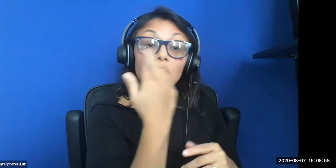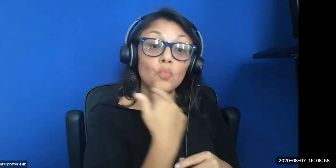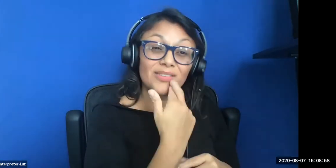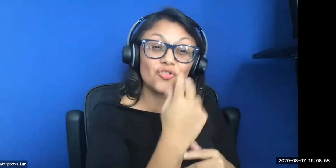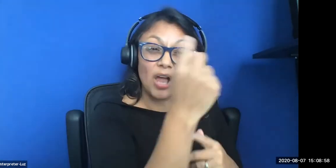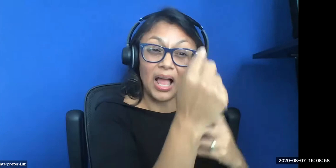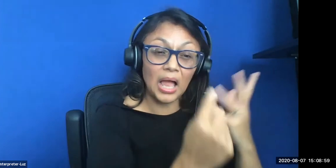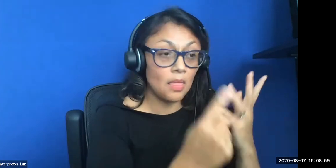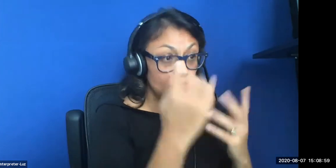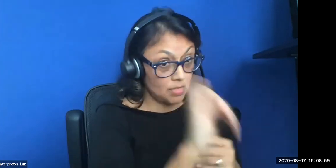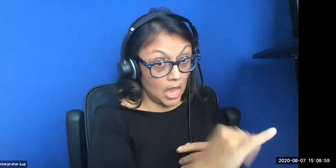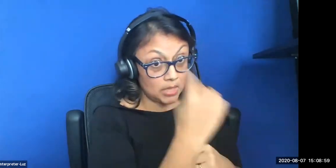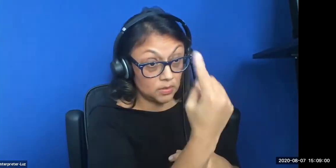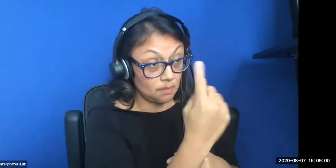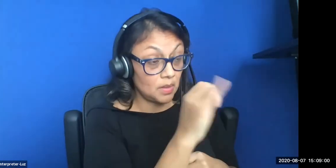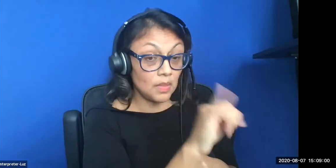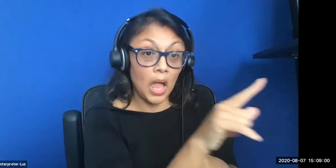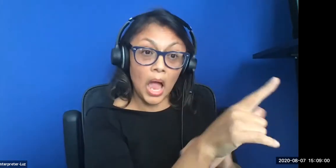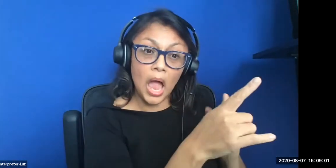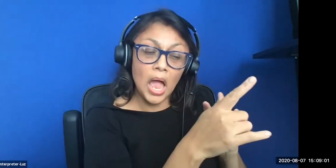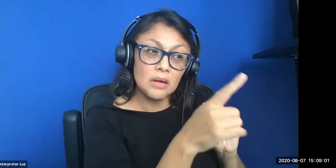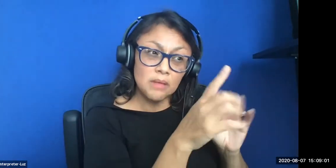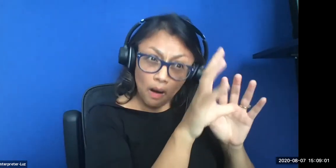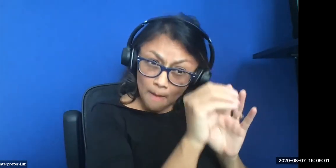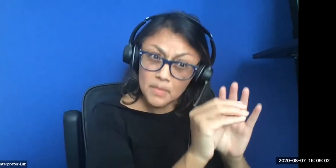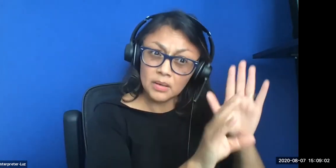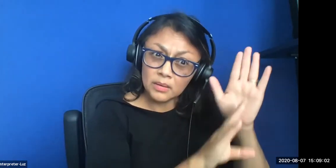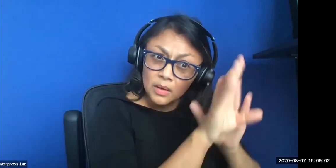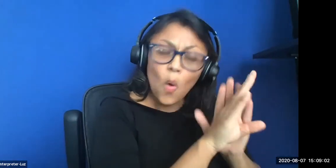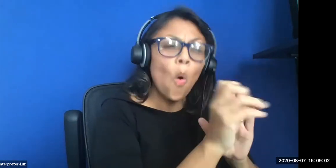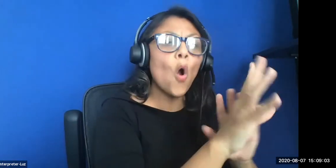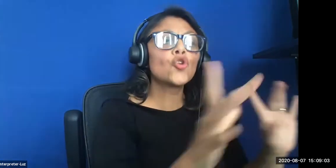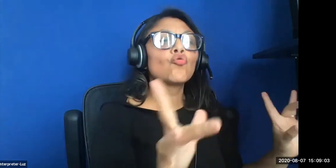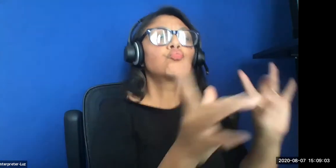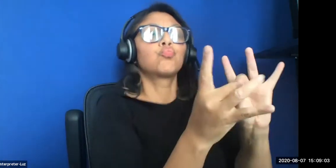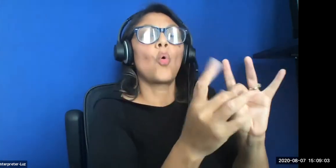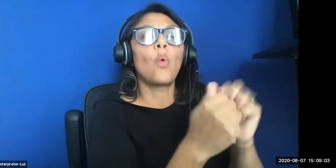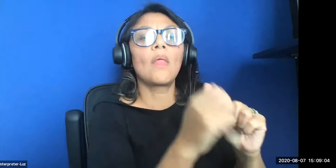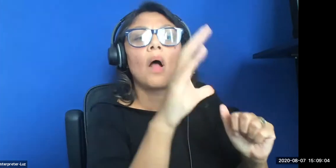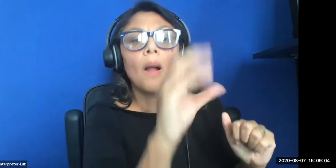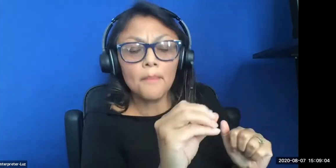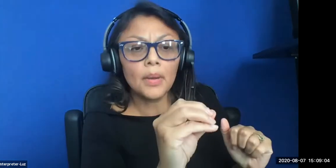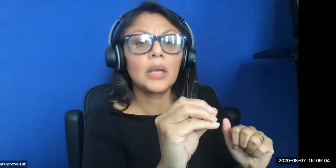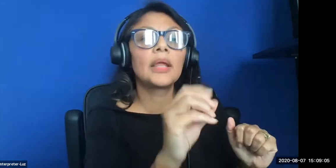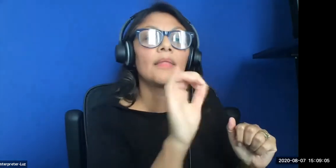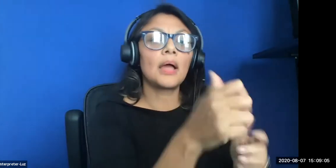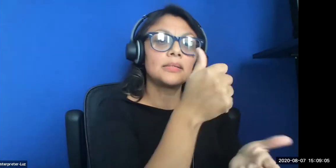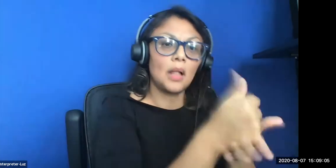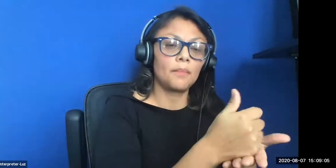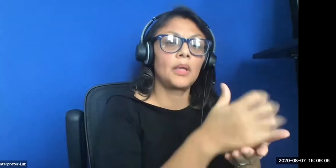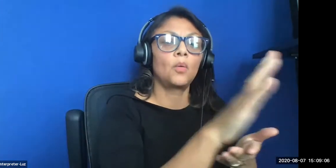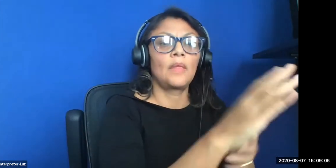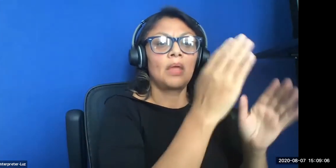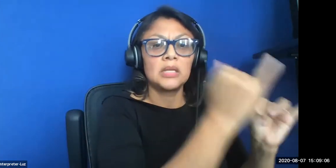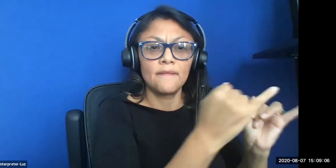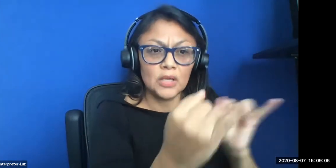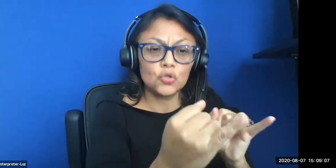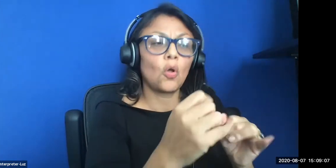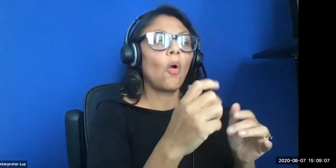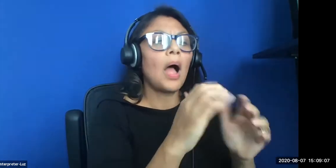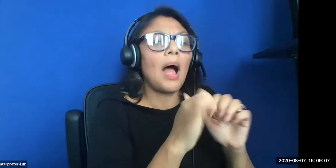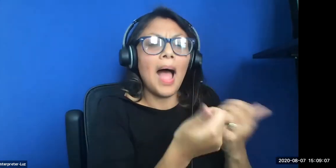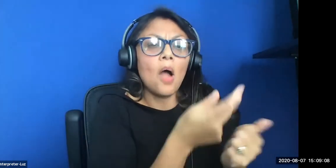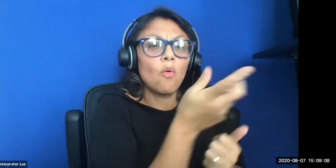Aaron Pankratz: Is that something that bitwise as a company is developing. Are you partnering with the companies that are working at your sites. The, the private individual companies that are working with you. How are these things developed